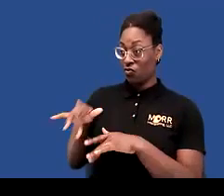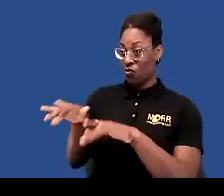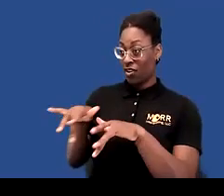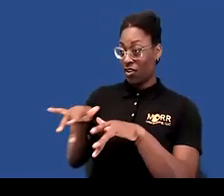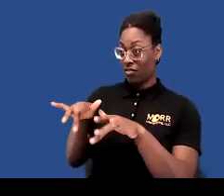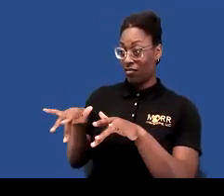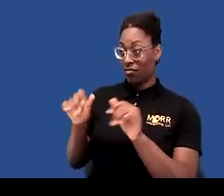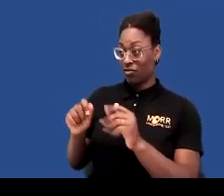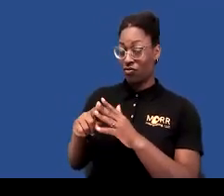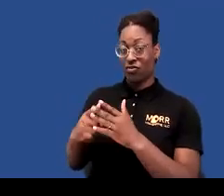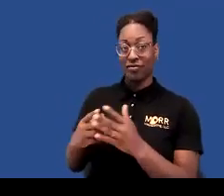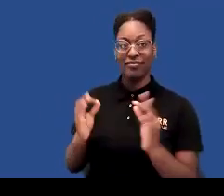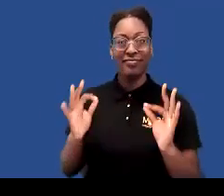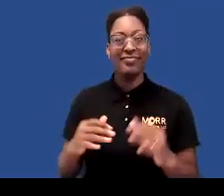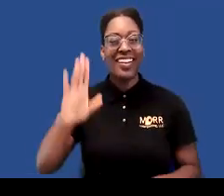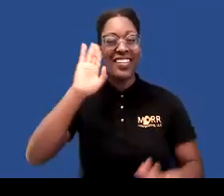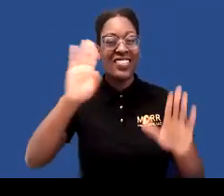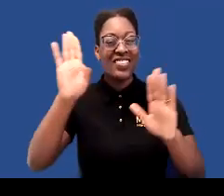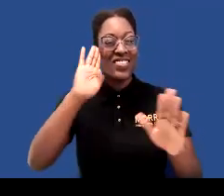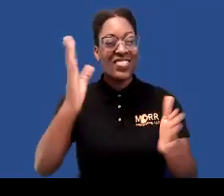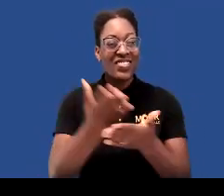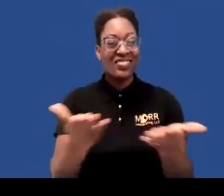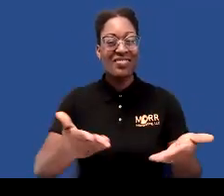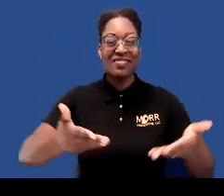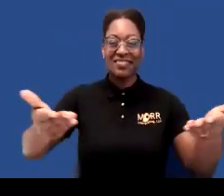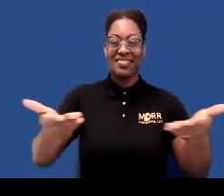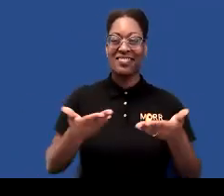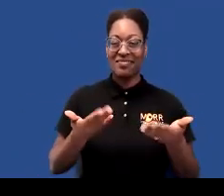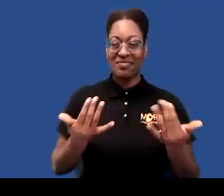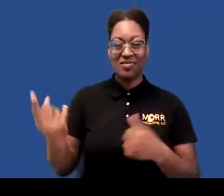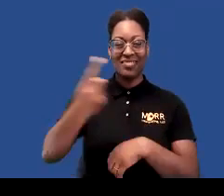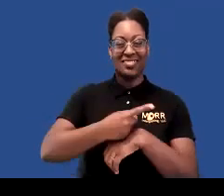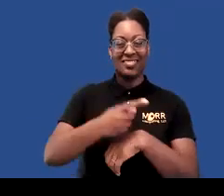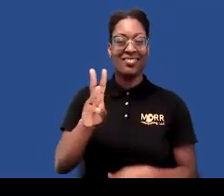Hi, everyone, welcome to today's webinar. Today's webinar is hosted by the Online Writing